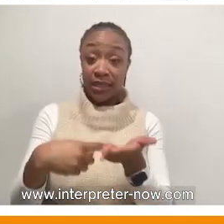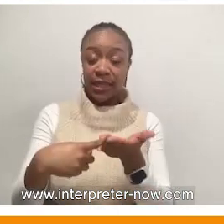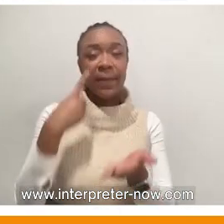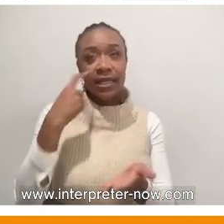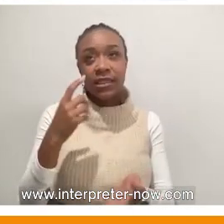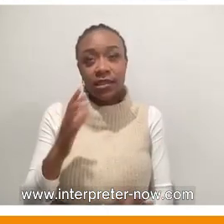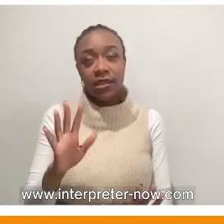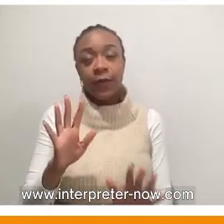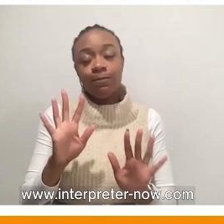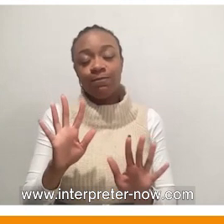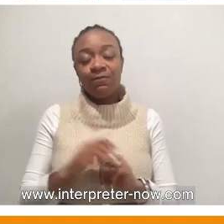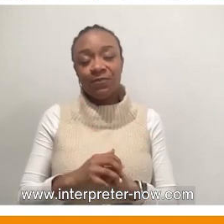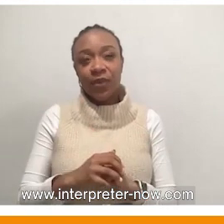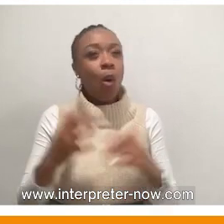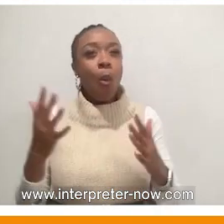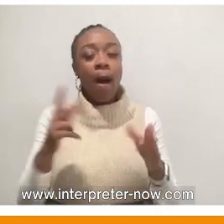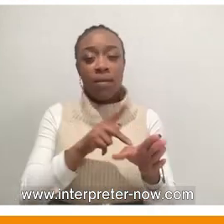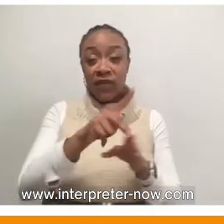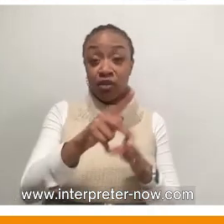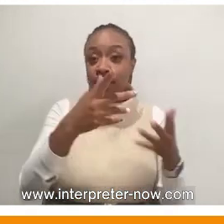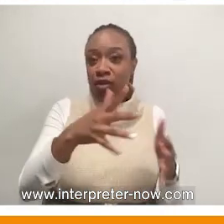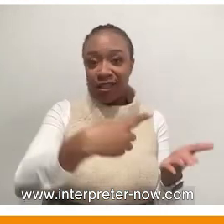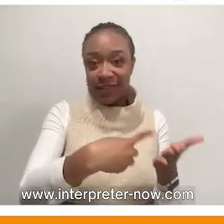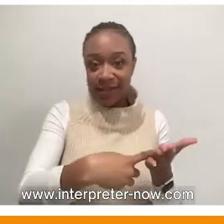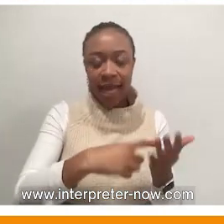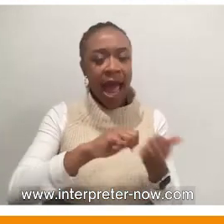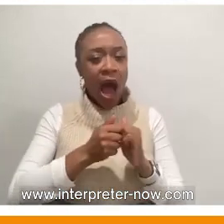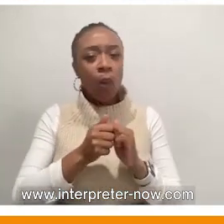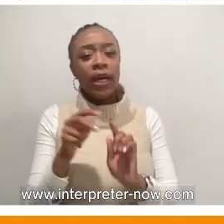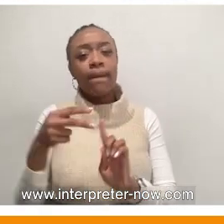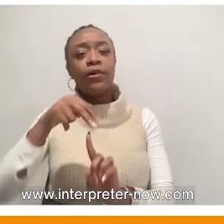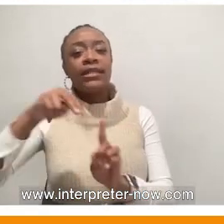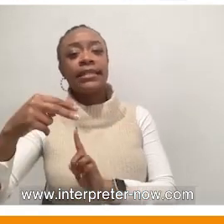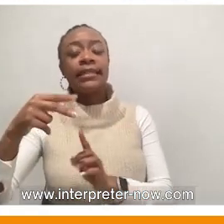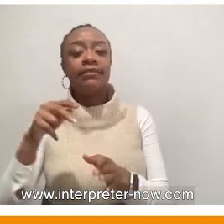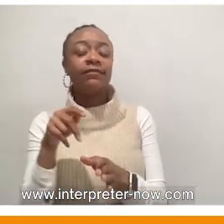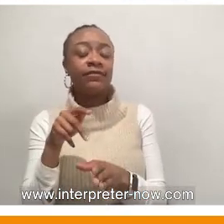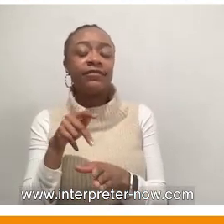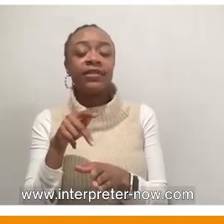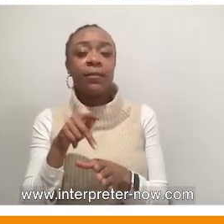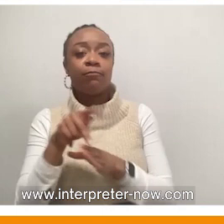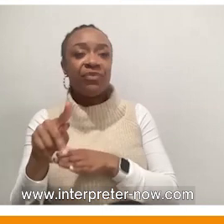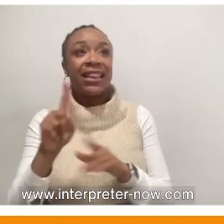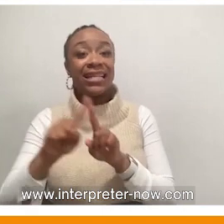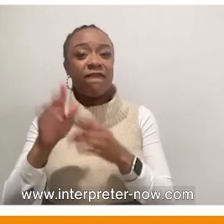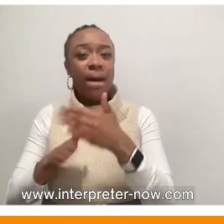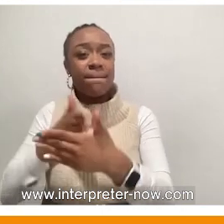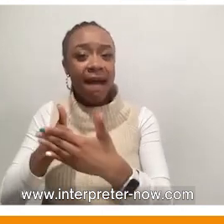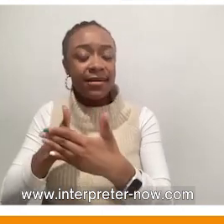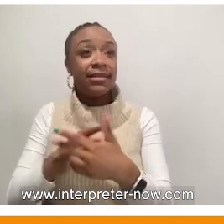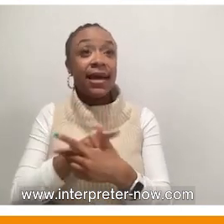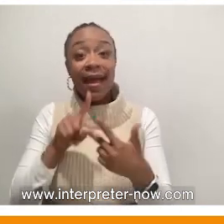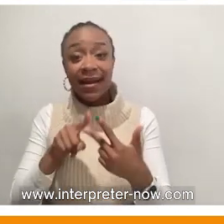So we talked a little bit of what professionalism is, and how we perceive it and the biases